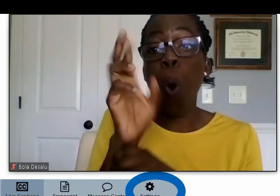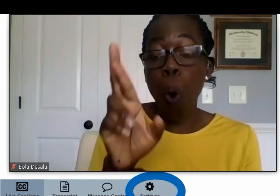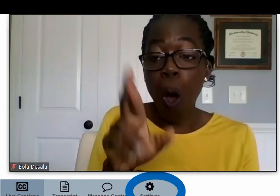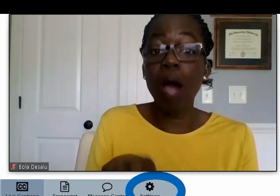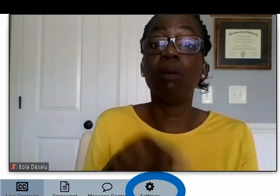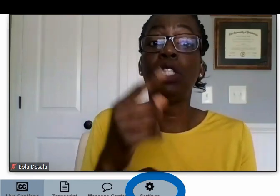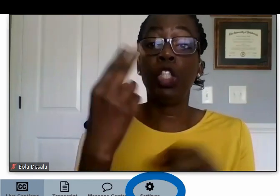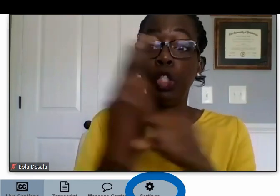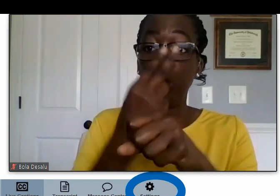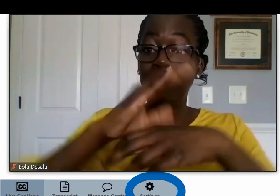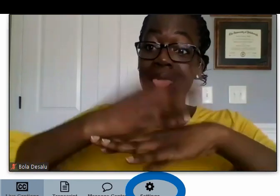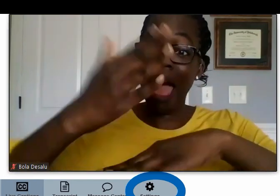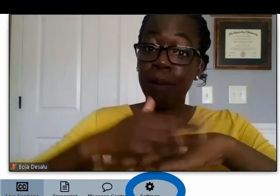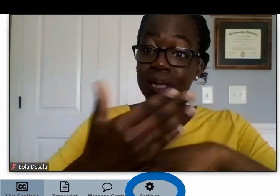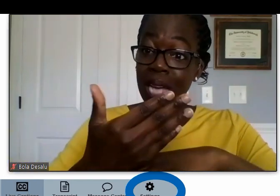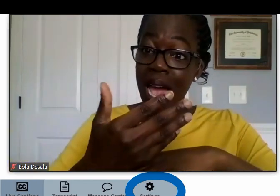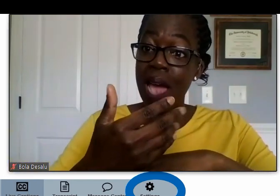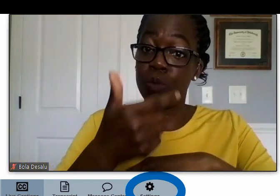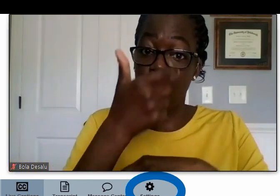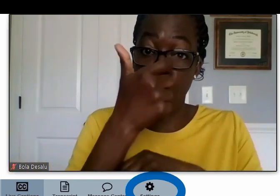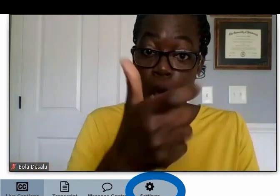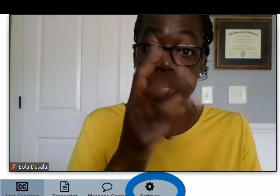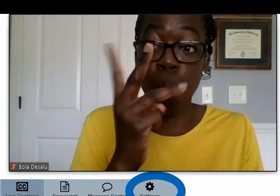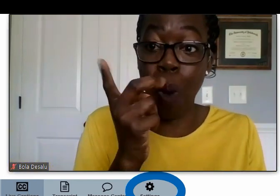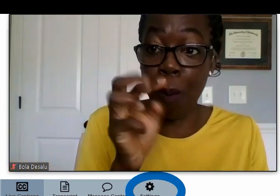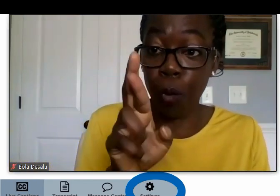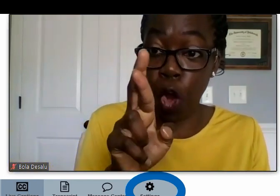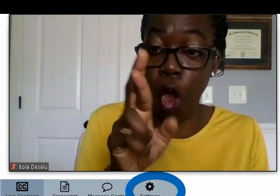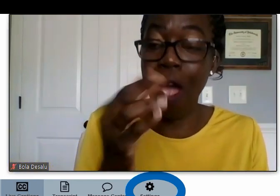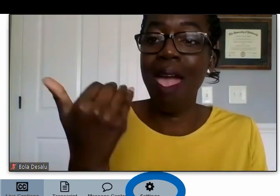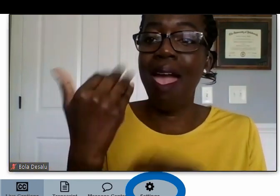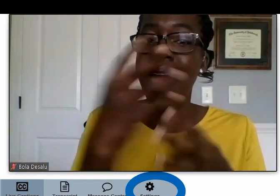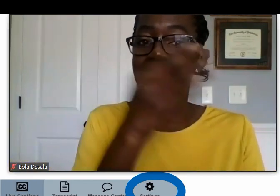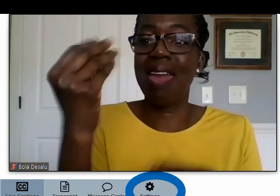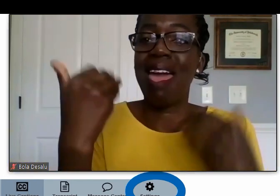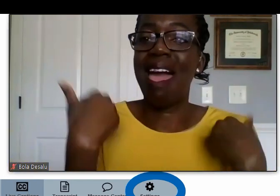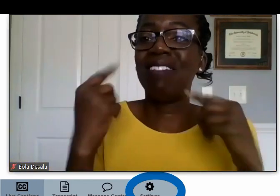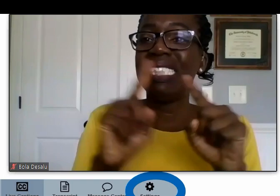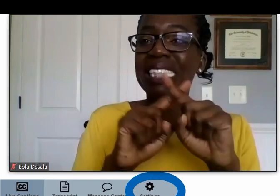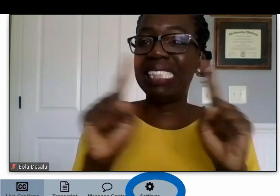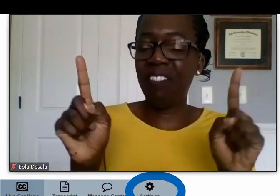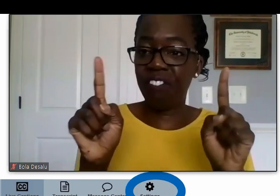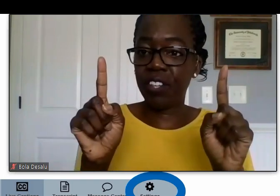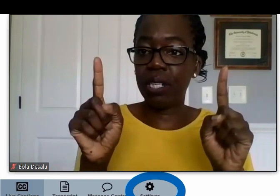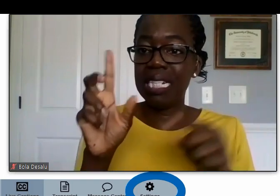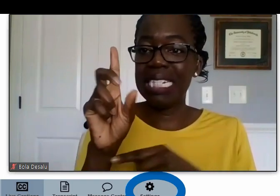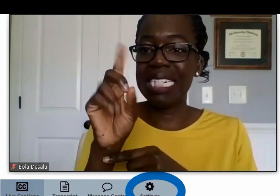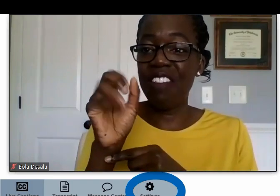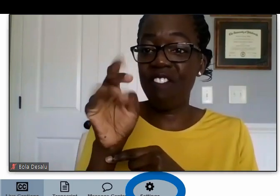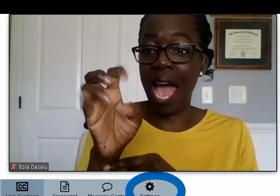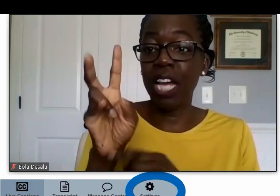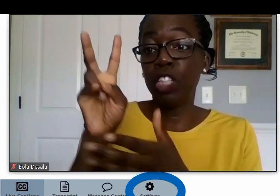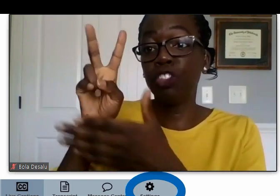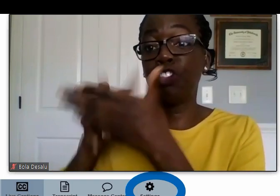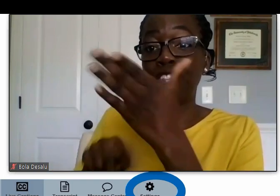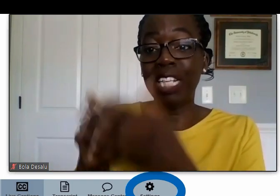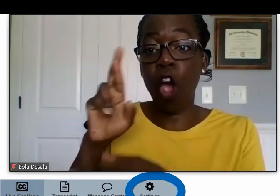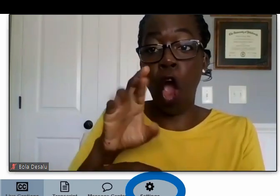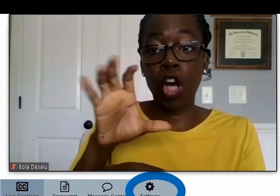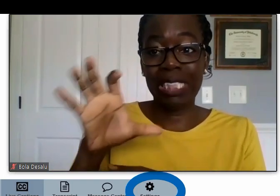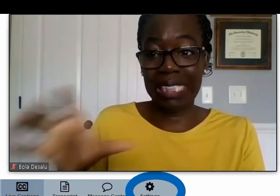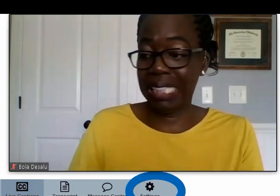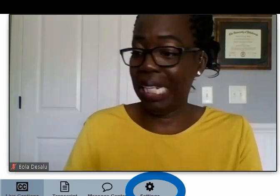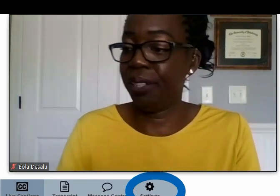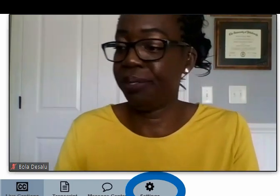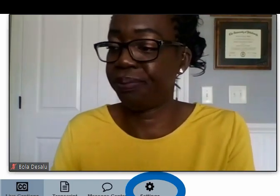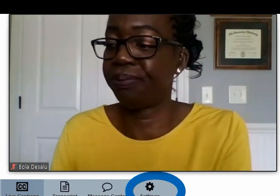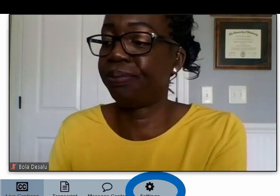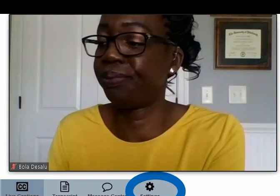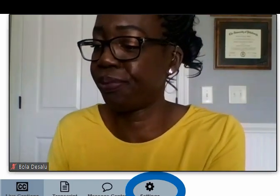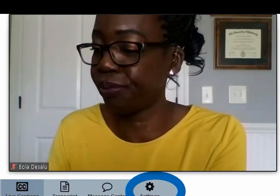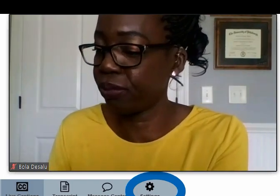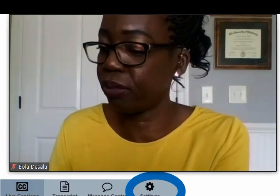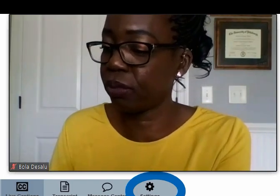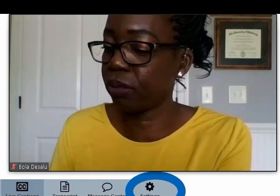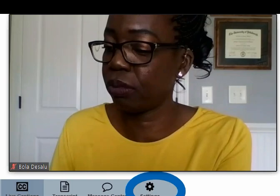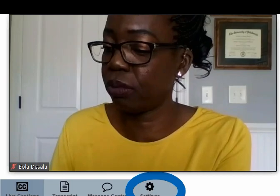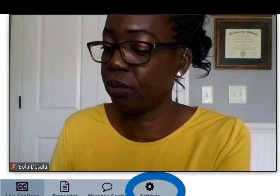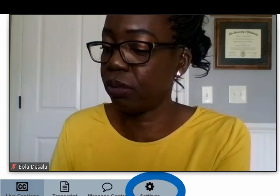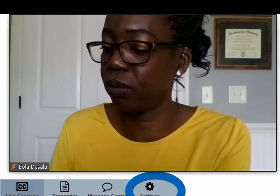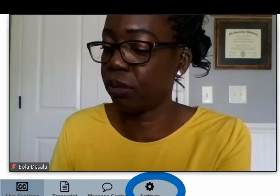or you can actually use your laptop to watch the webinar and maybe have a different device to read the RCC information.